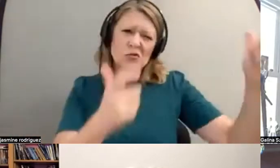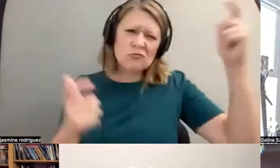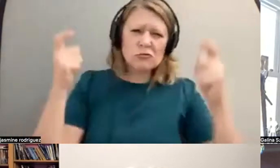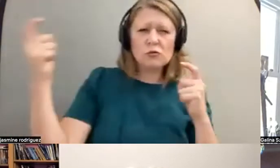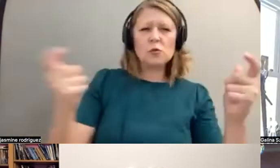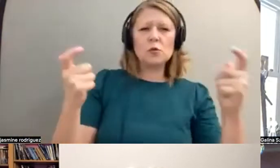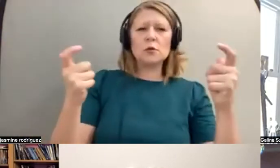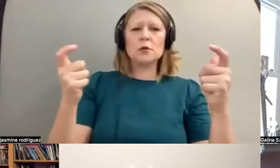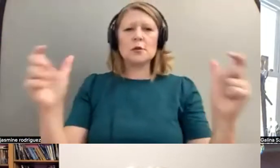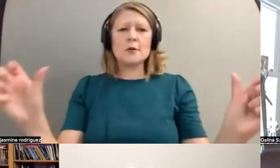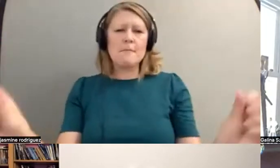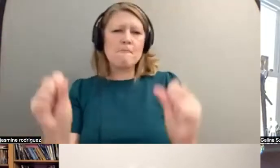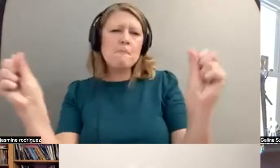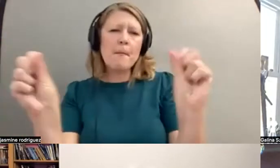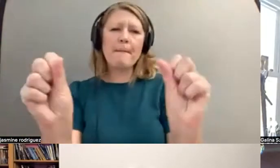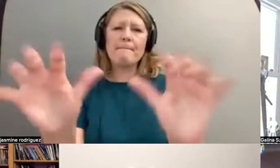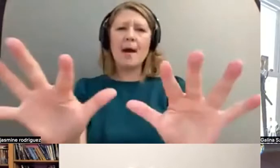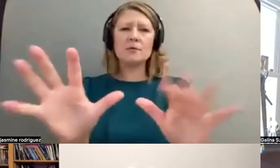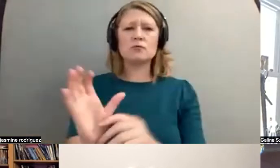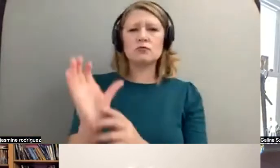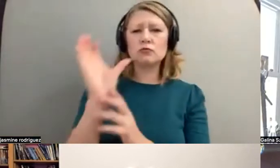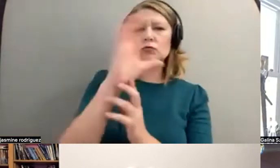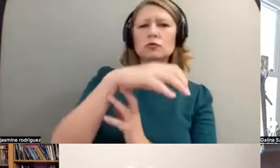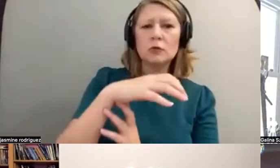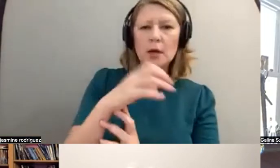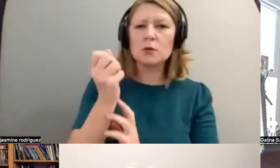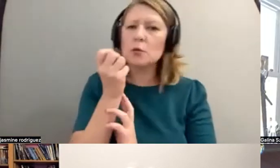um strange, and warm. And there is a little